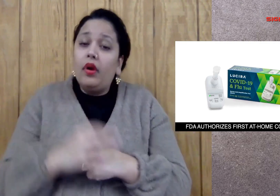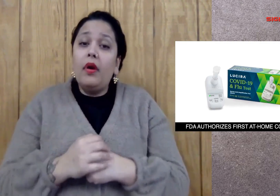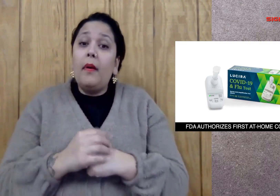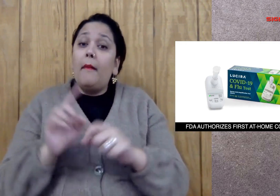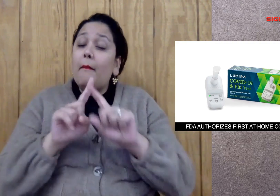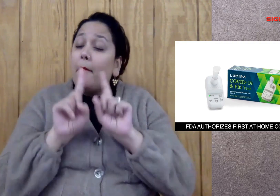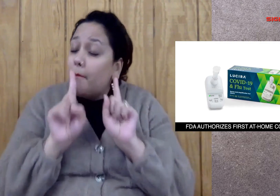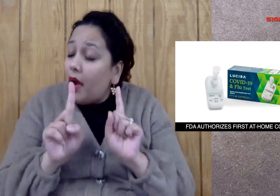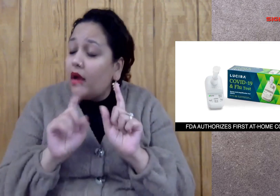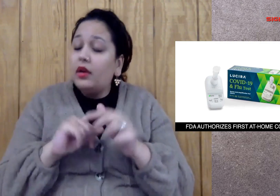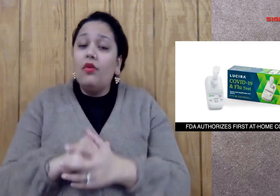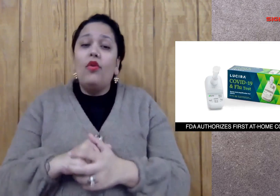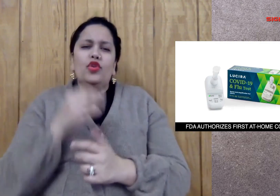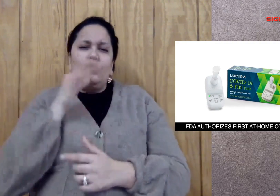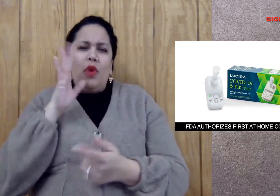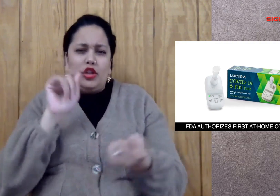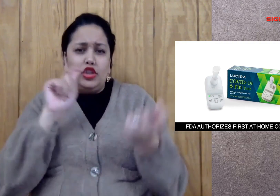But that's about to change.